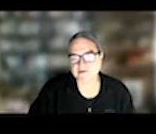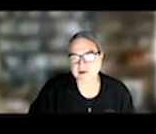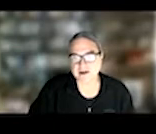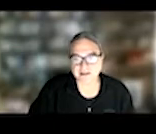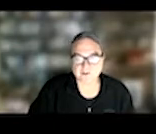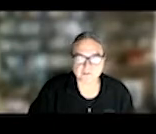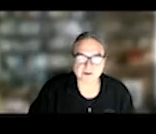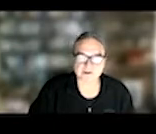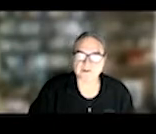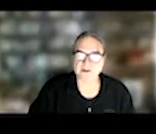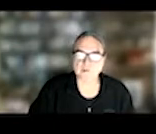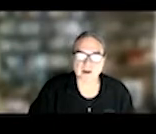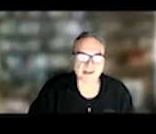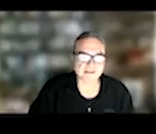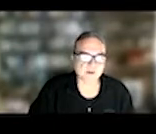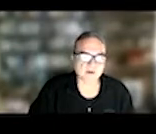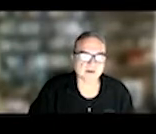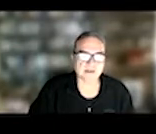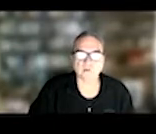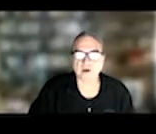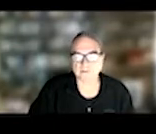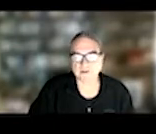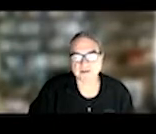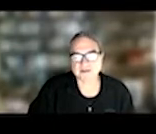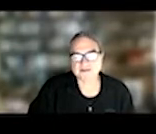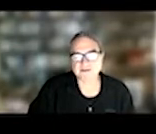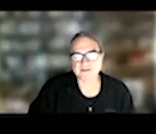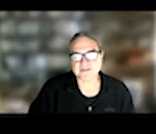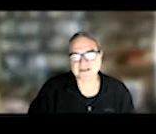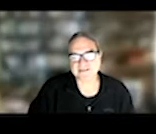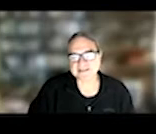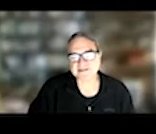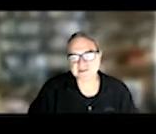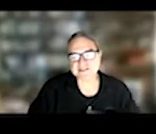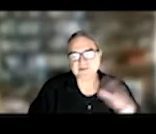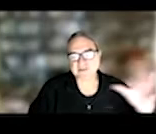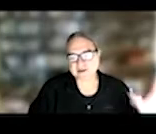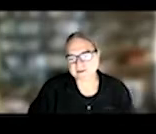that are not in North America including Hawaii, Samoa and Guam. So that's the reason why we now